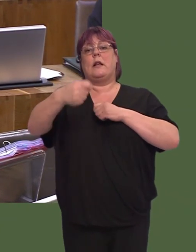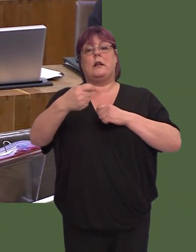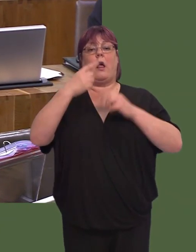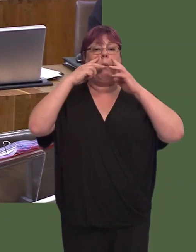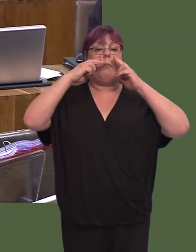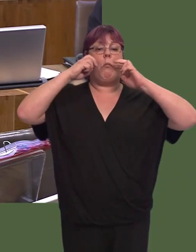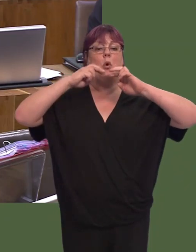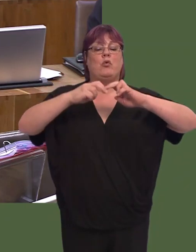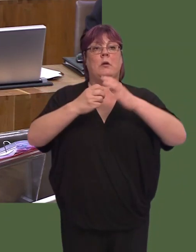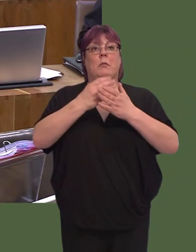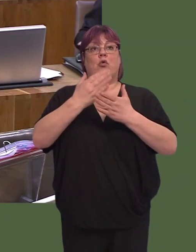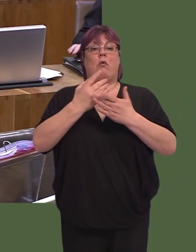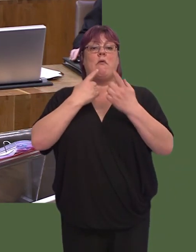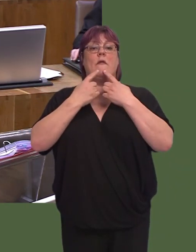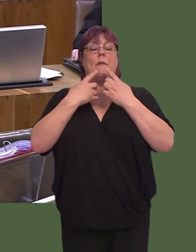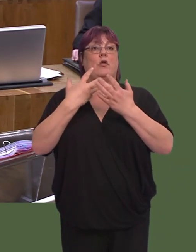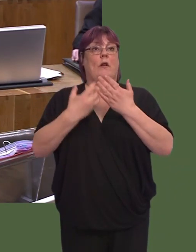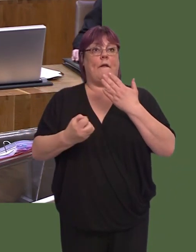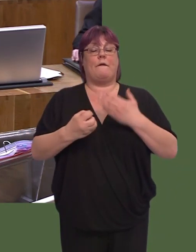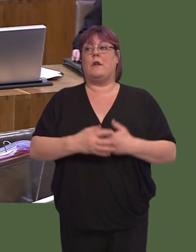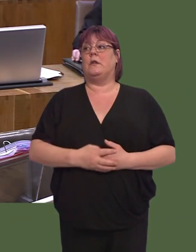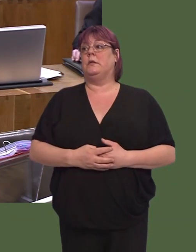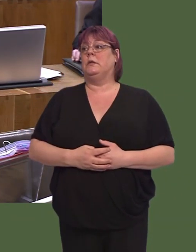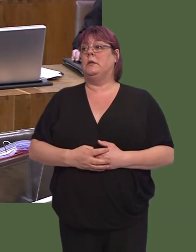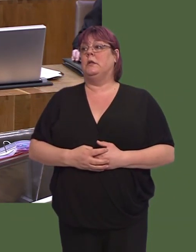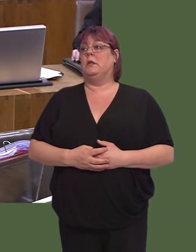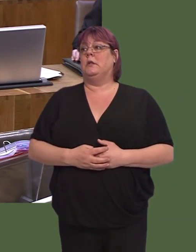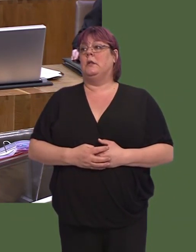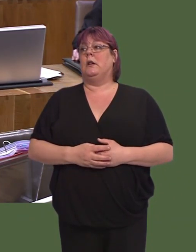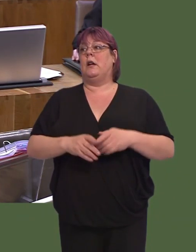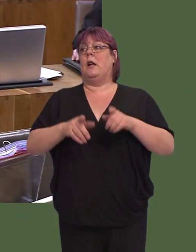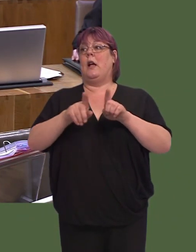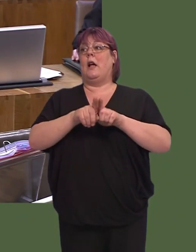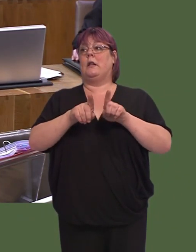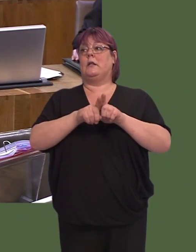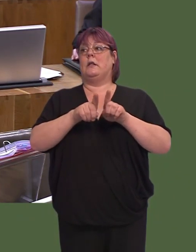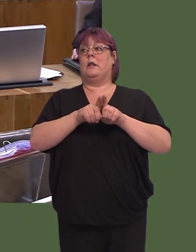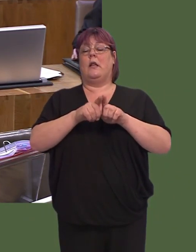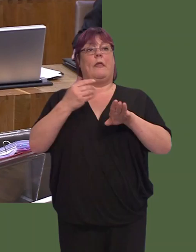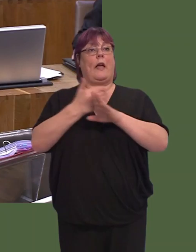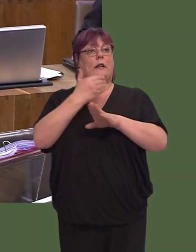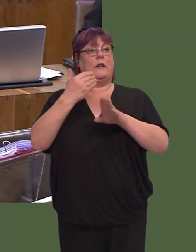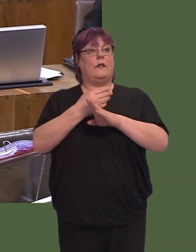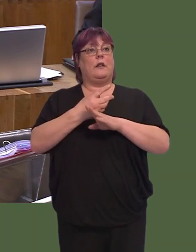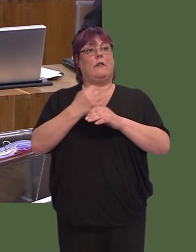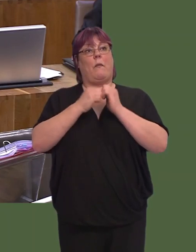have the data available, and we've extended the contract for delivery of the activities as well to March 2019.